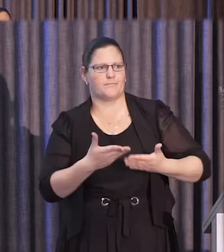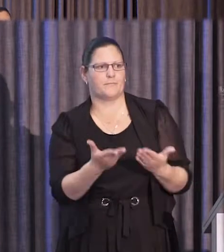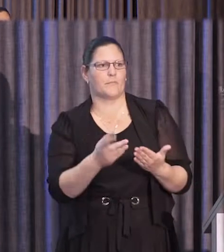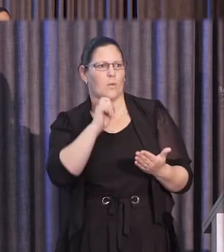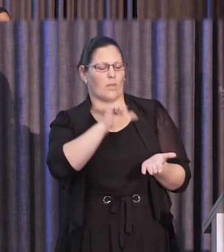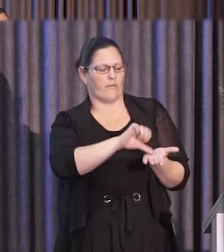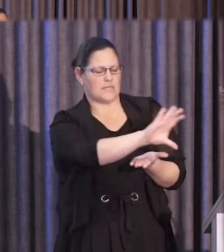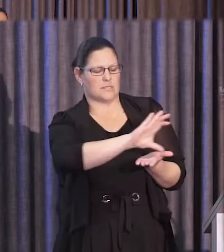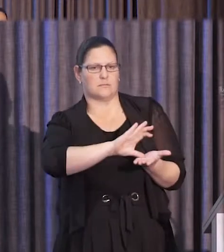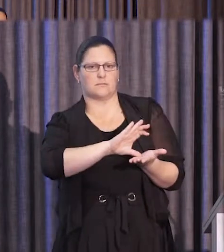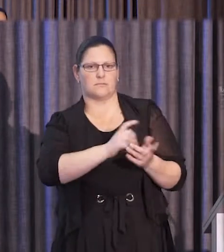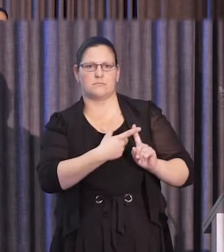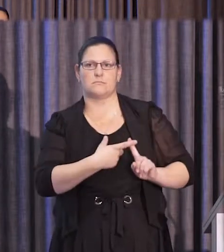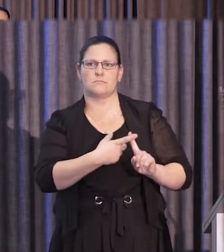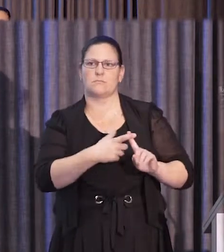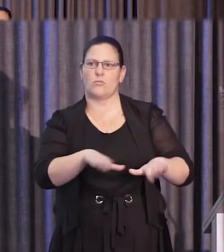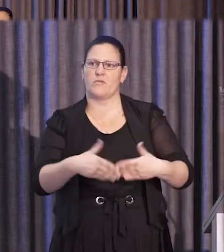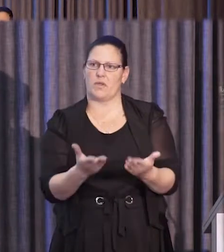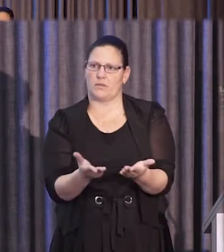to provide, and how will they deliver those services?